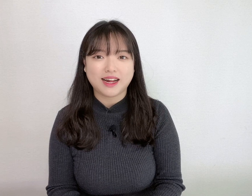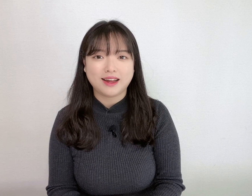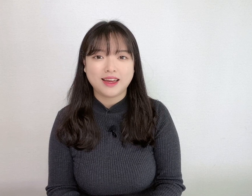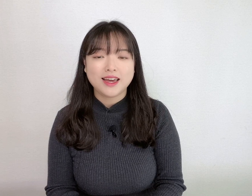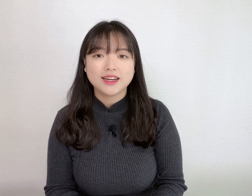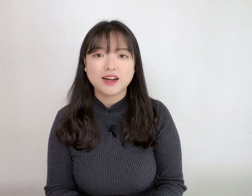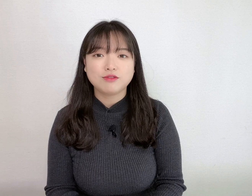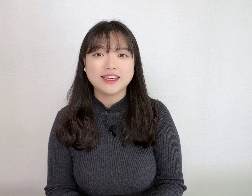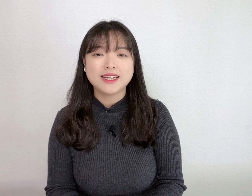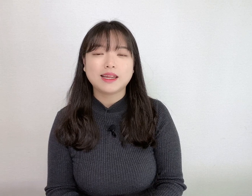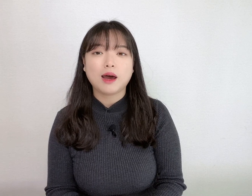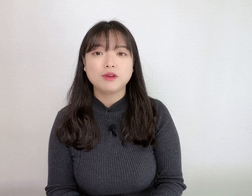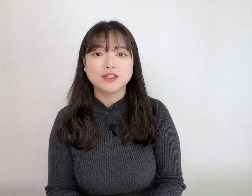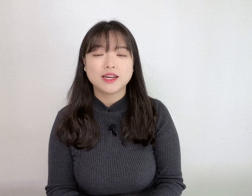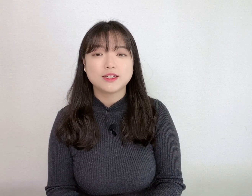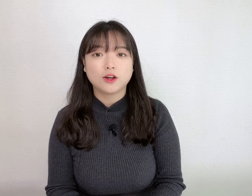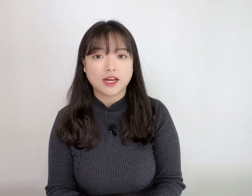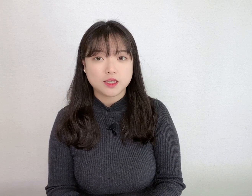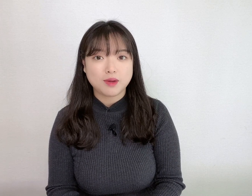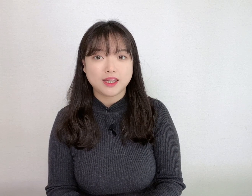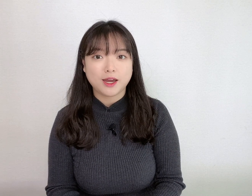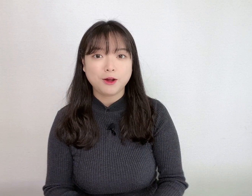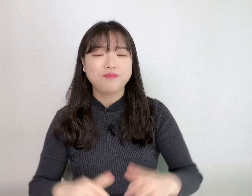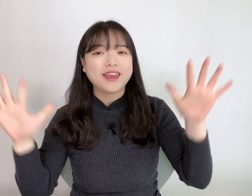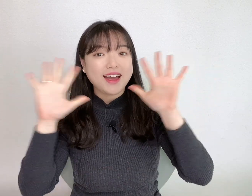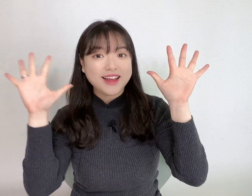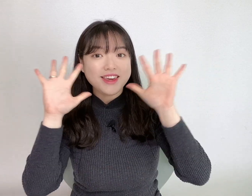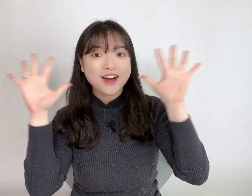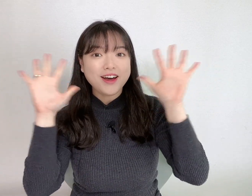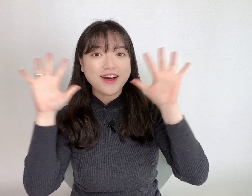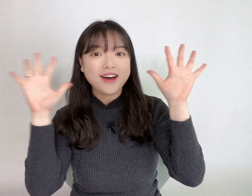hello you worked hard